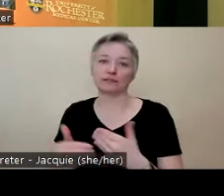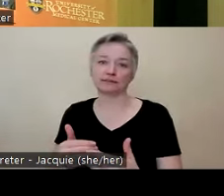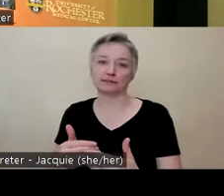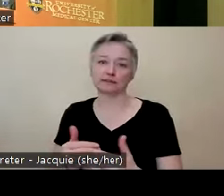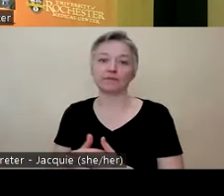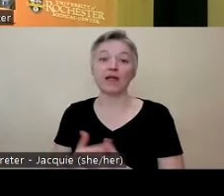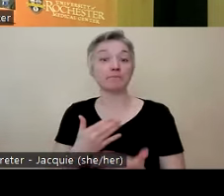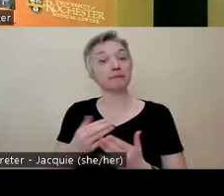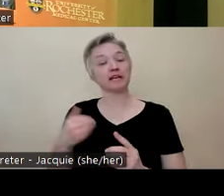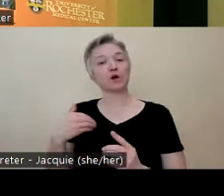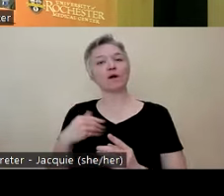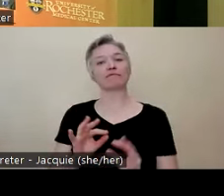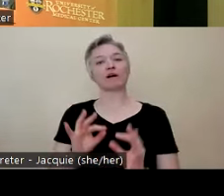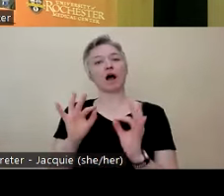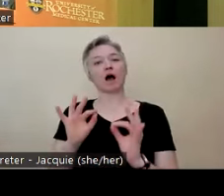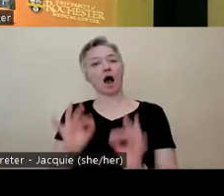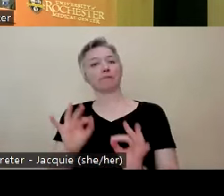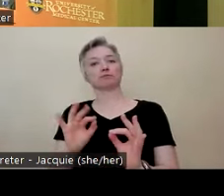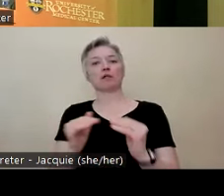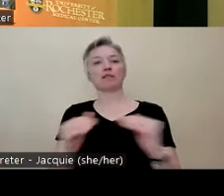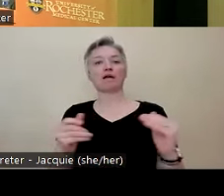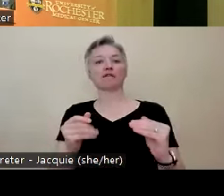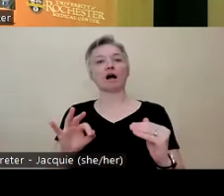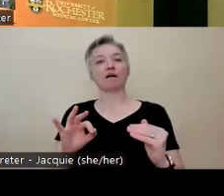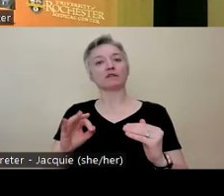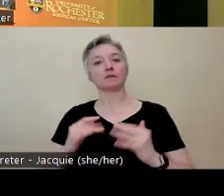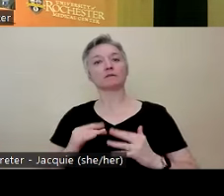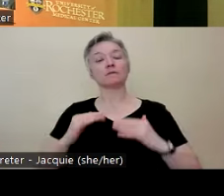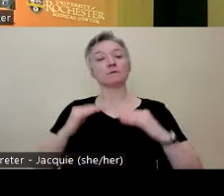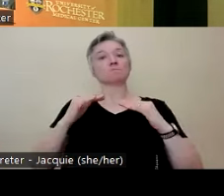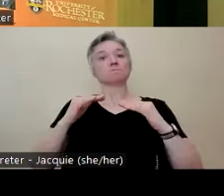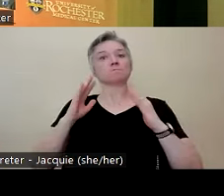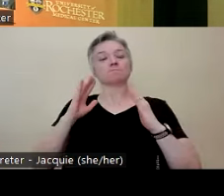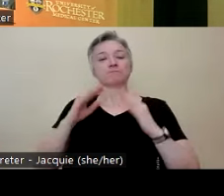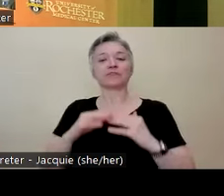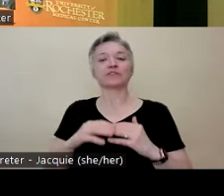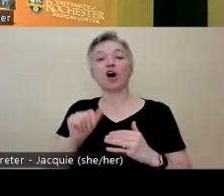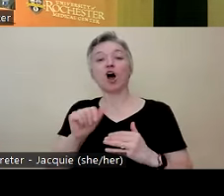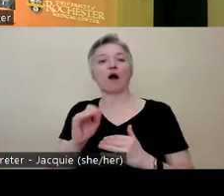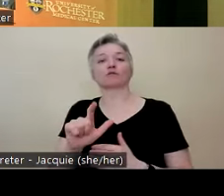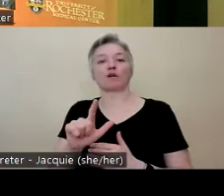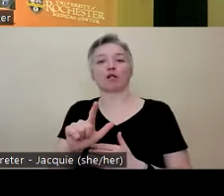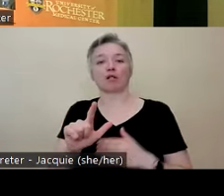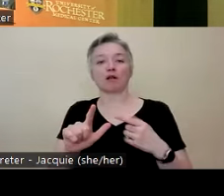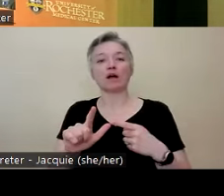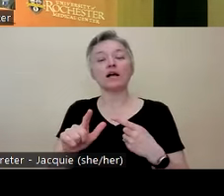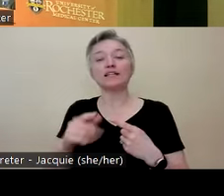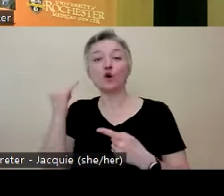of arousal seen on this graph here such that higher arousal during a less challenging task